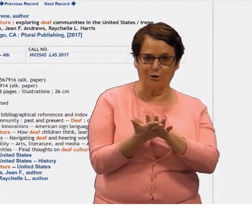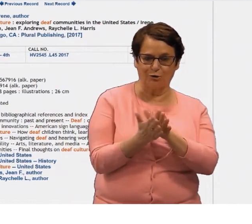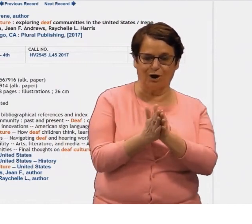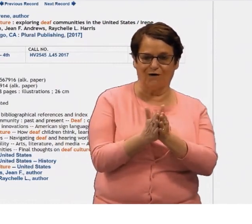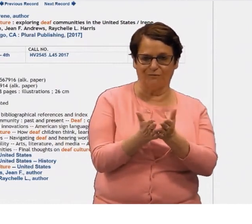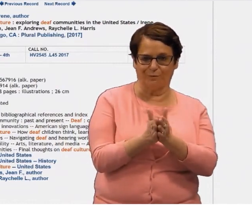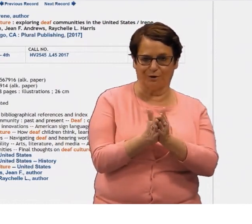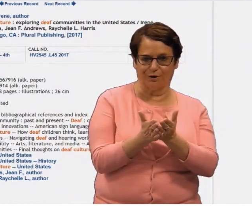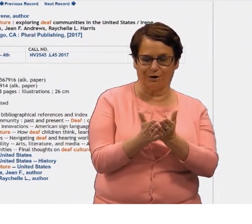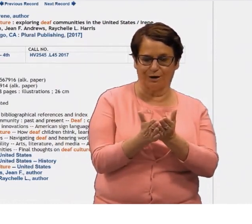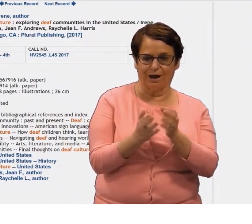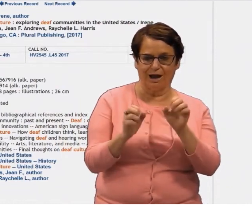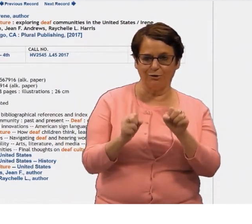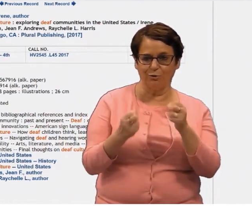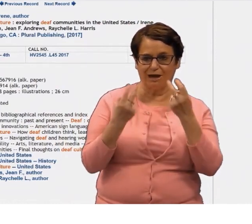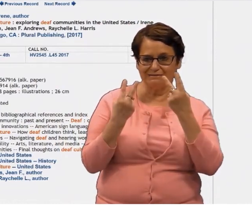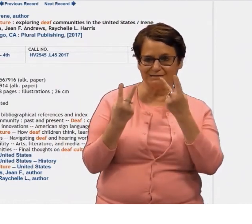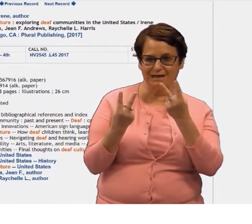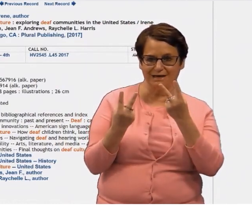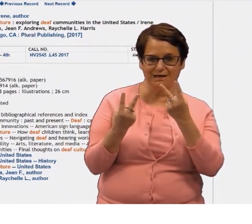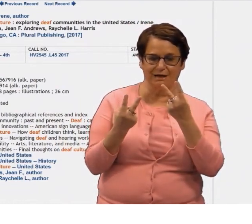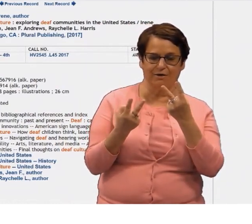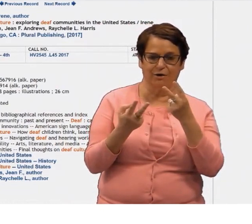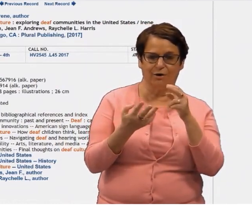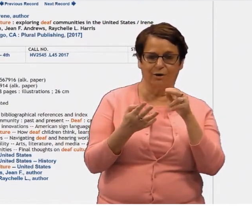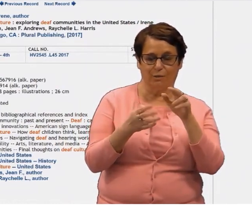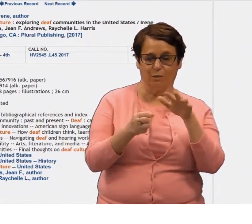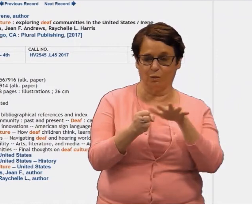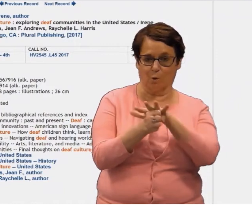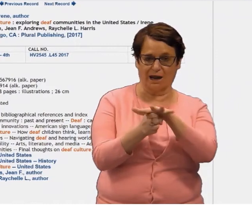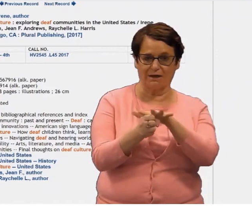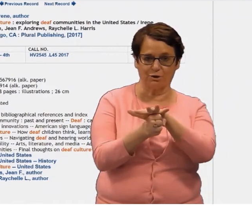And again, you have a record of the book.